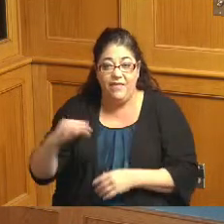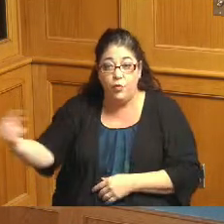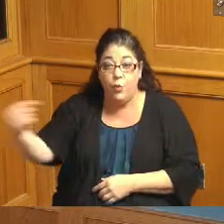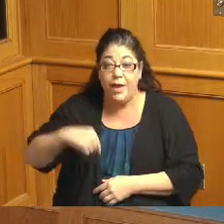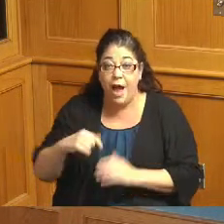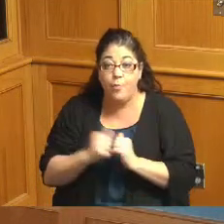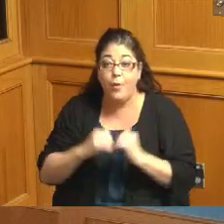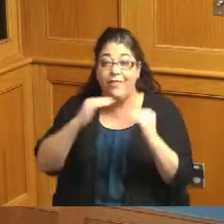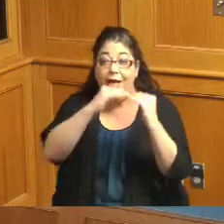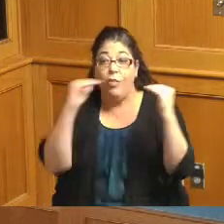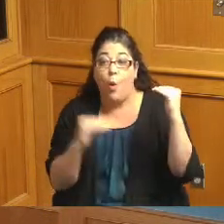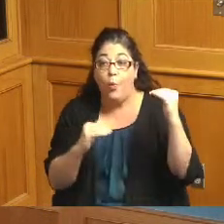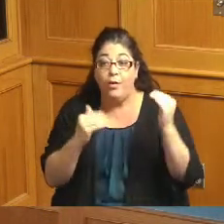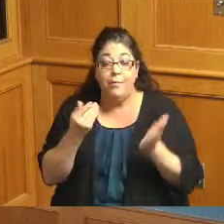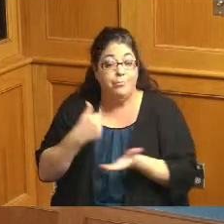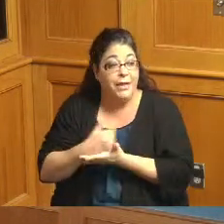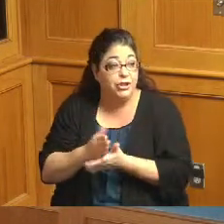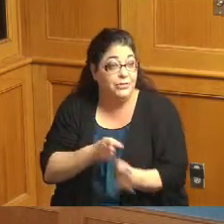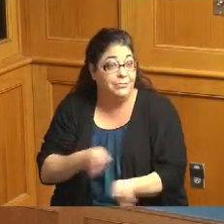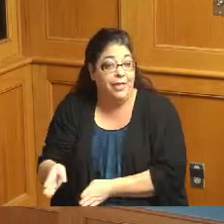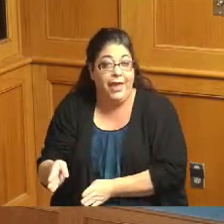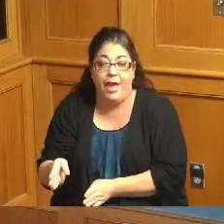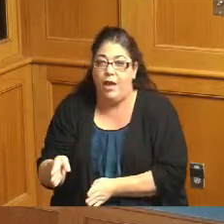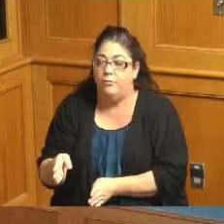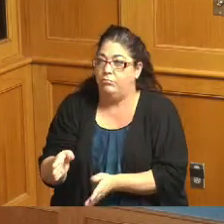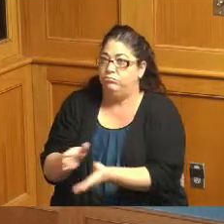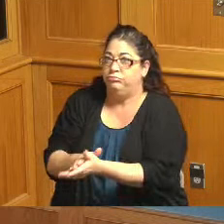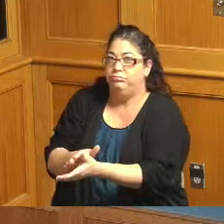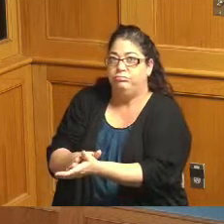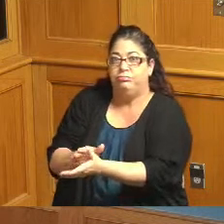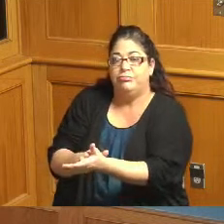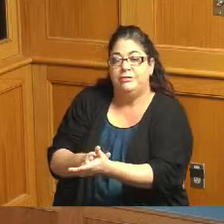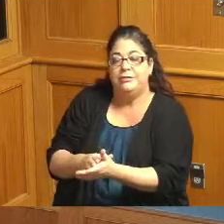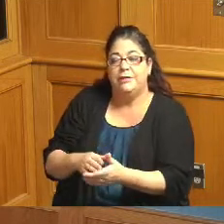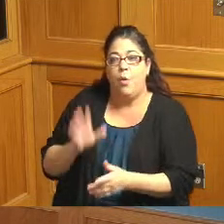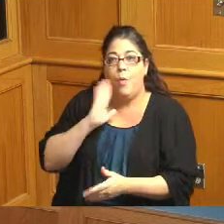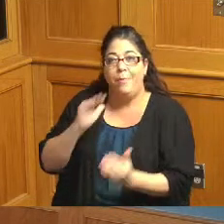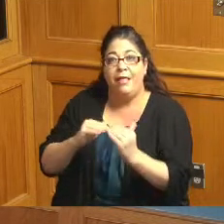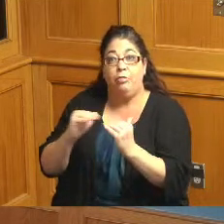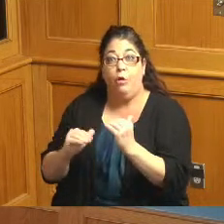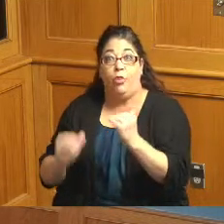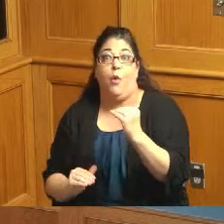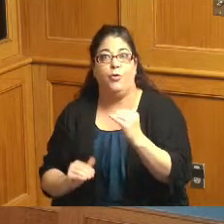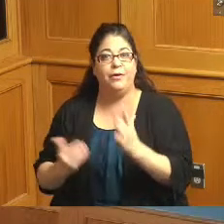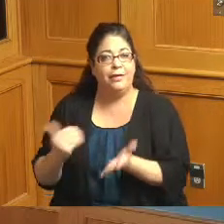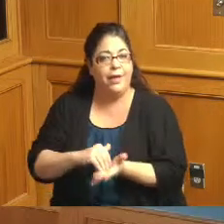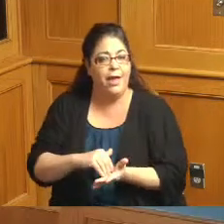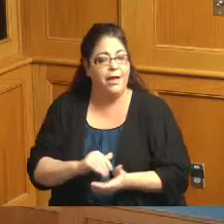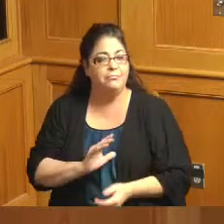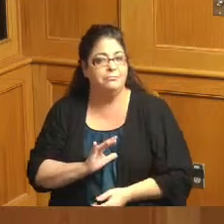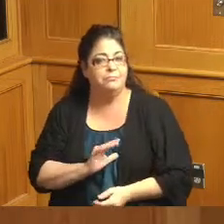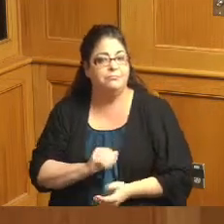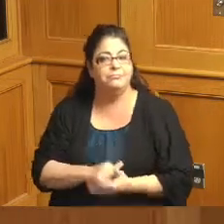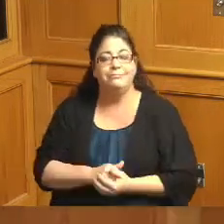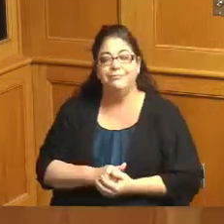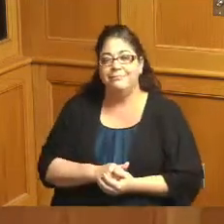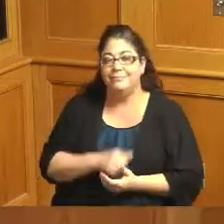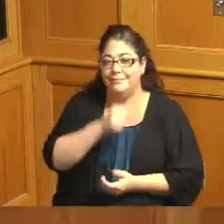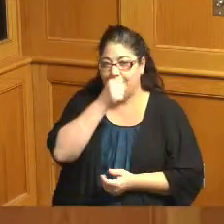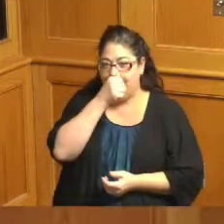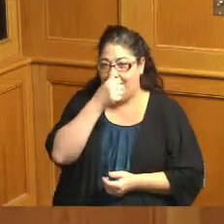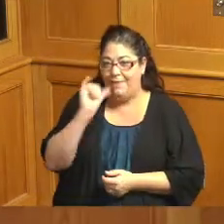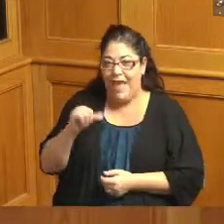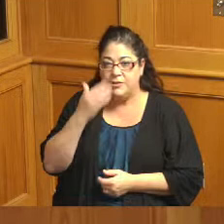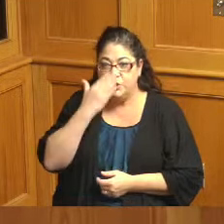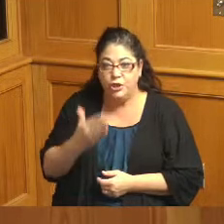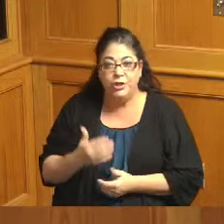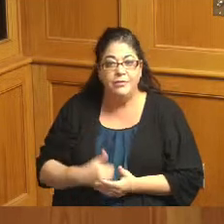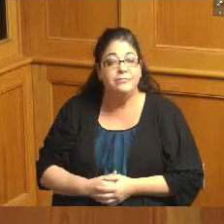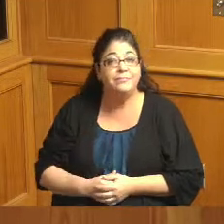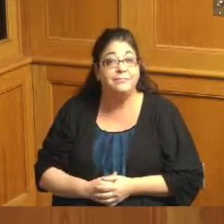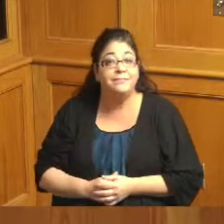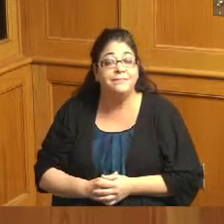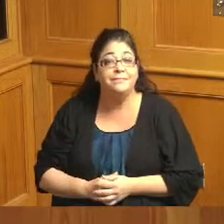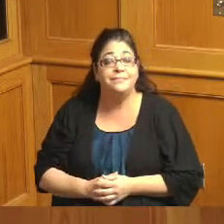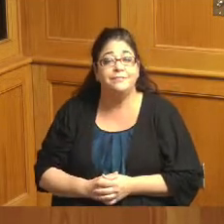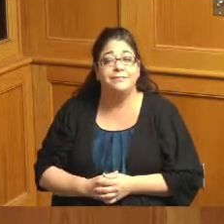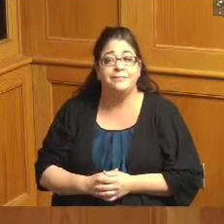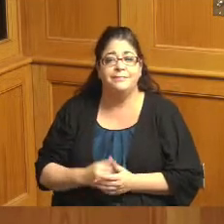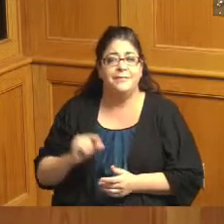lower budget and it's going to get even lower and so that's a good thing but I'm a little concerned